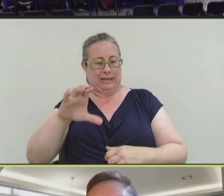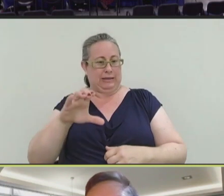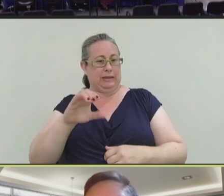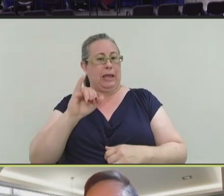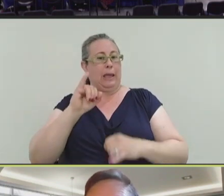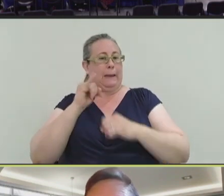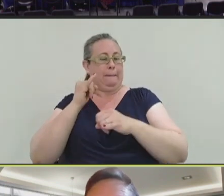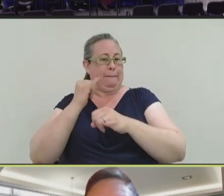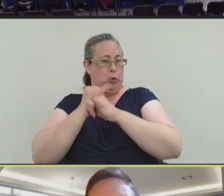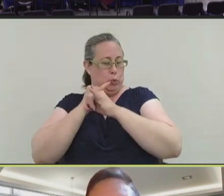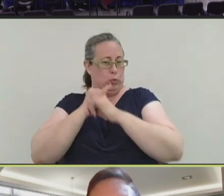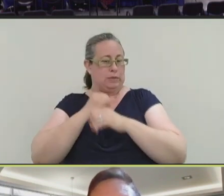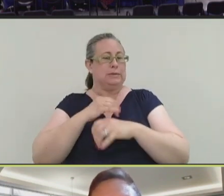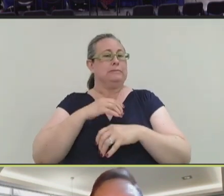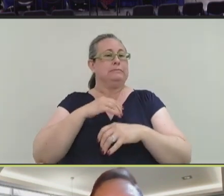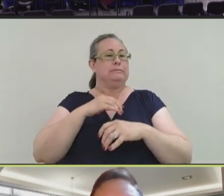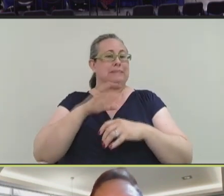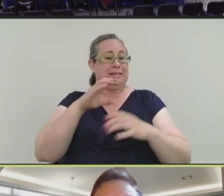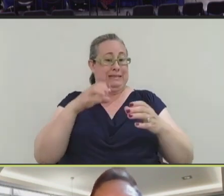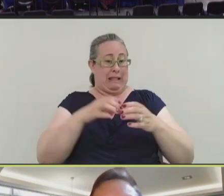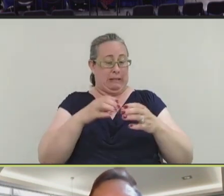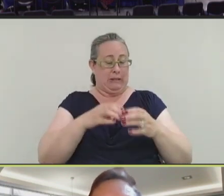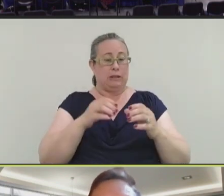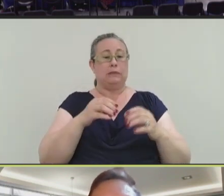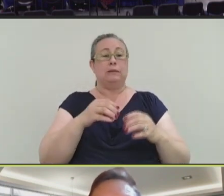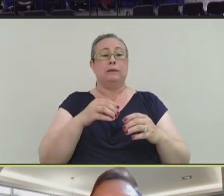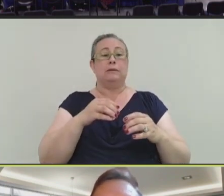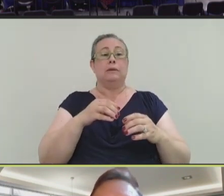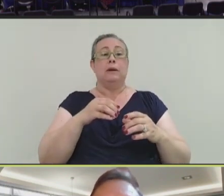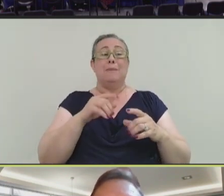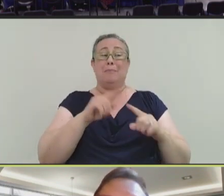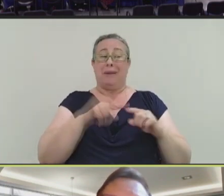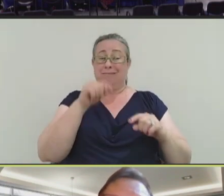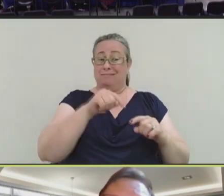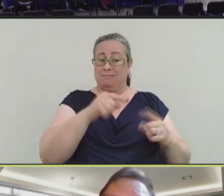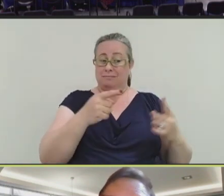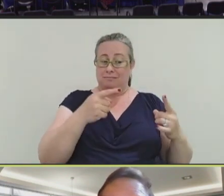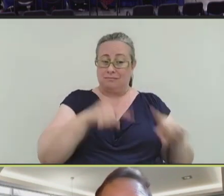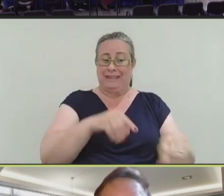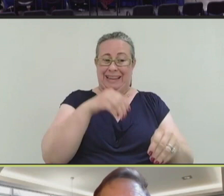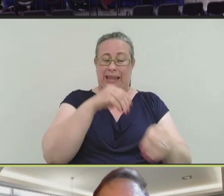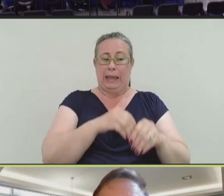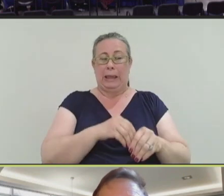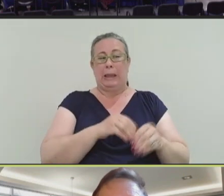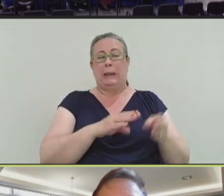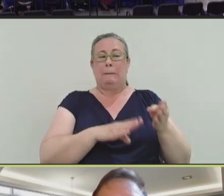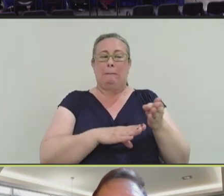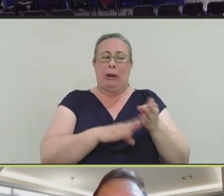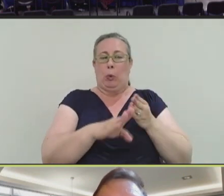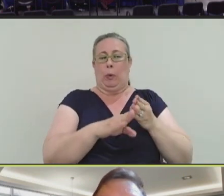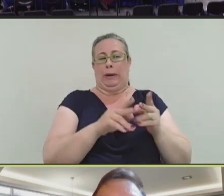a type one immune microenvironment. Although these occur in the minority of cancer patients,